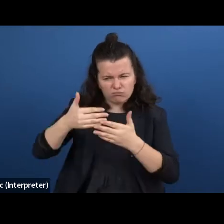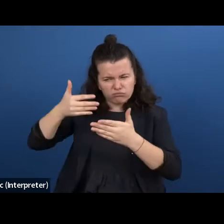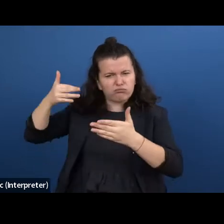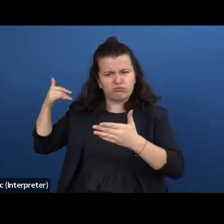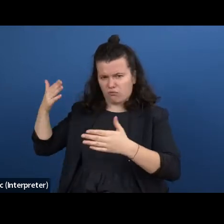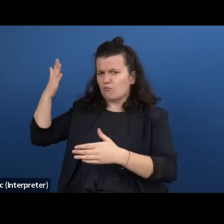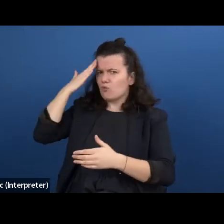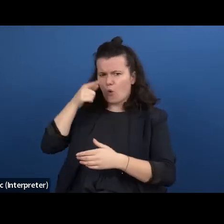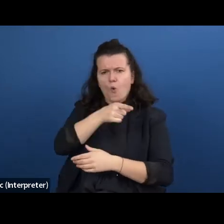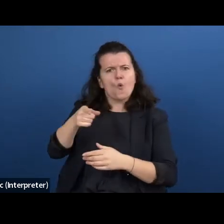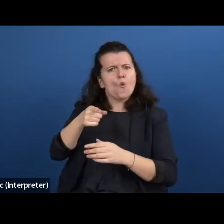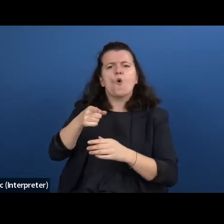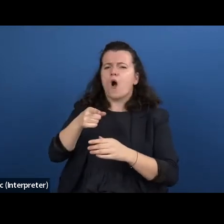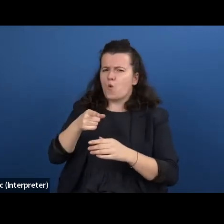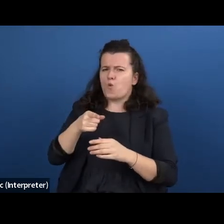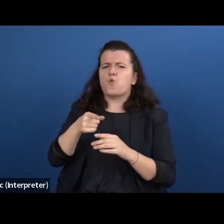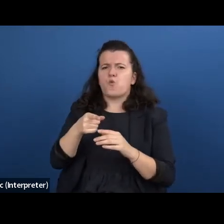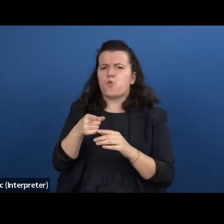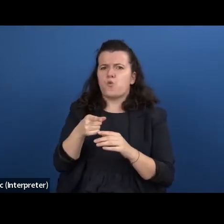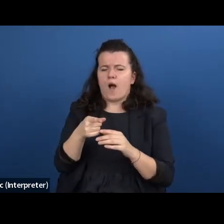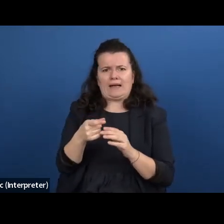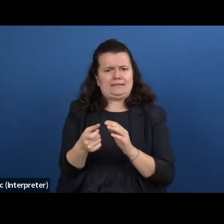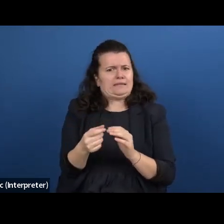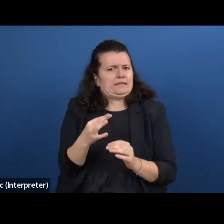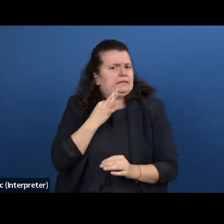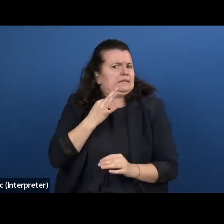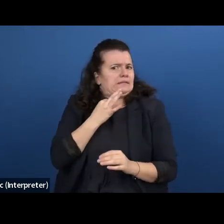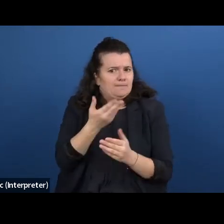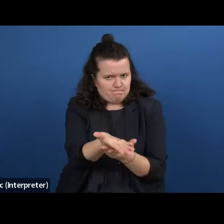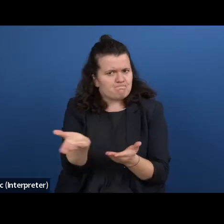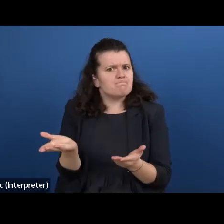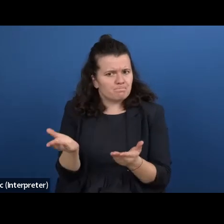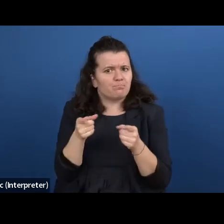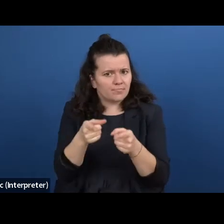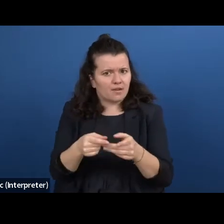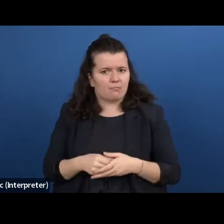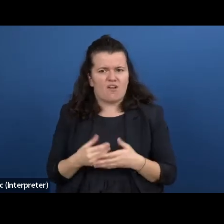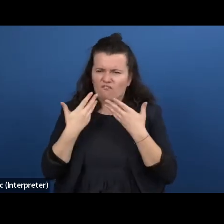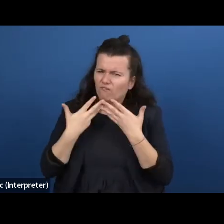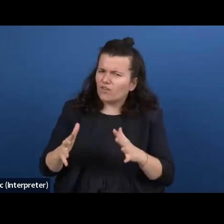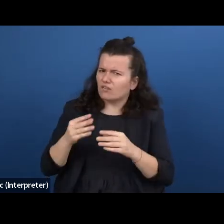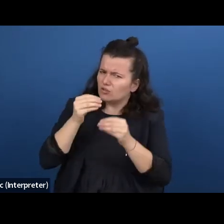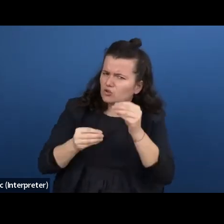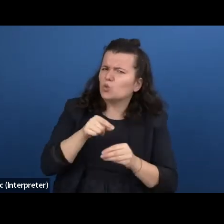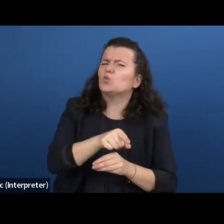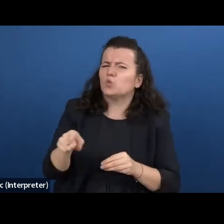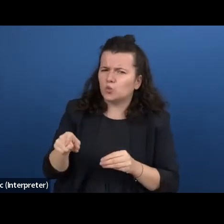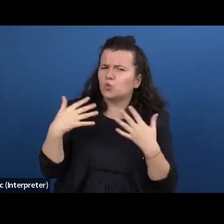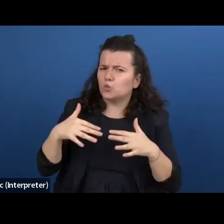there is little being done to know more about how they are affected by these crimes.